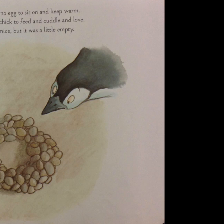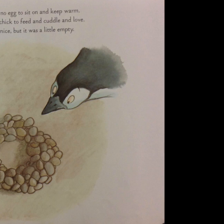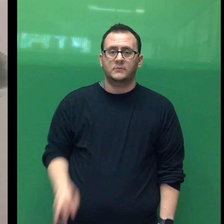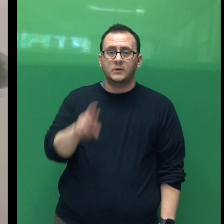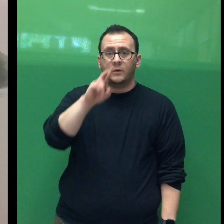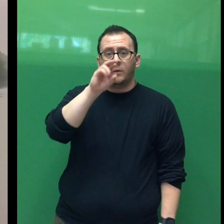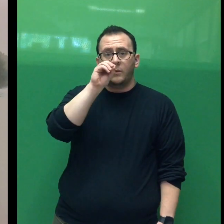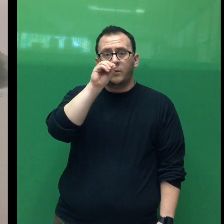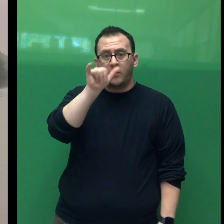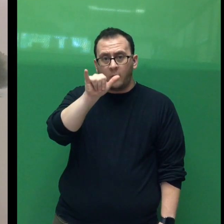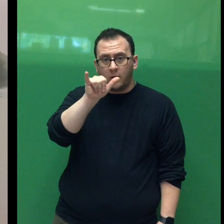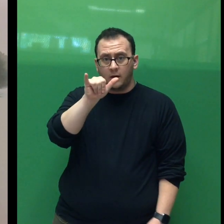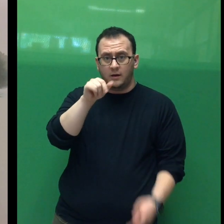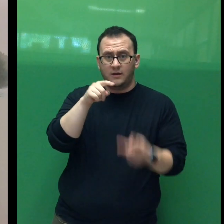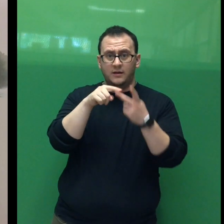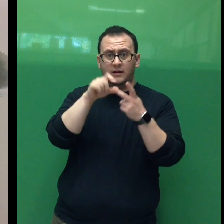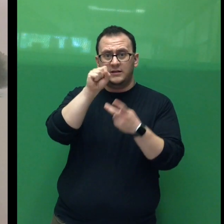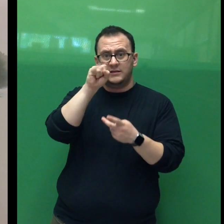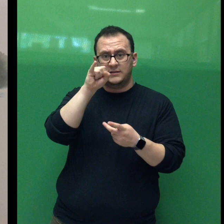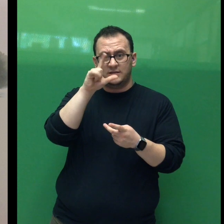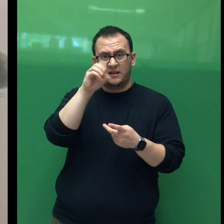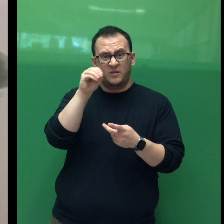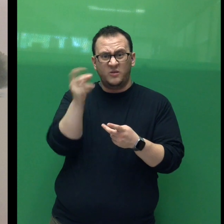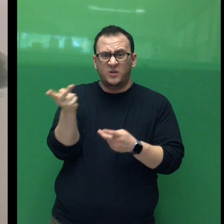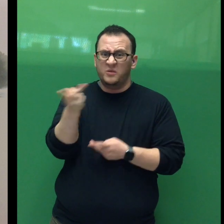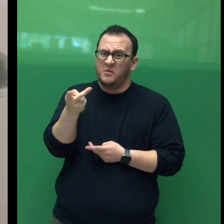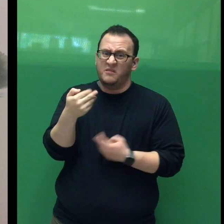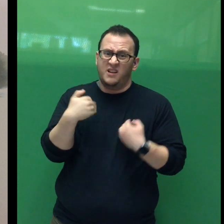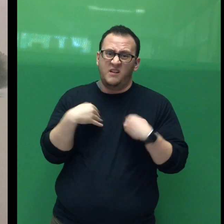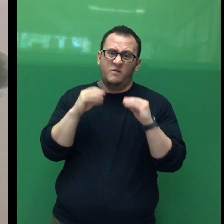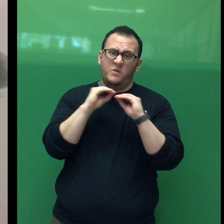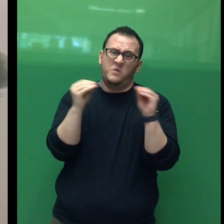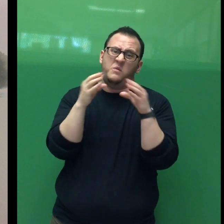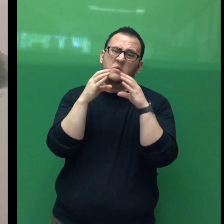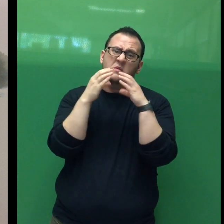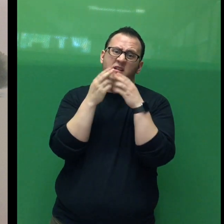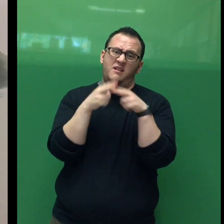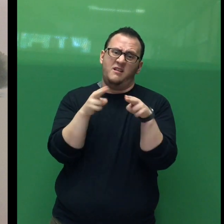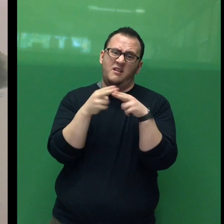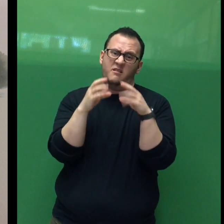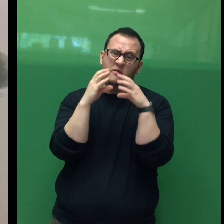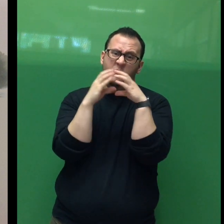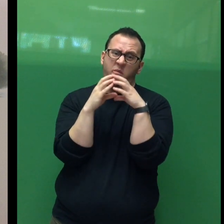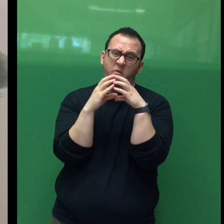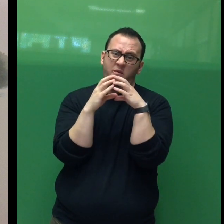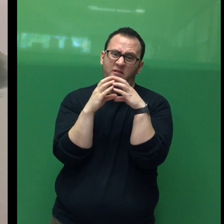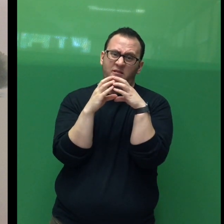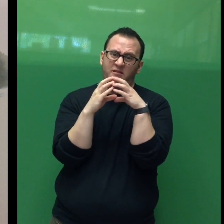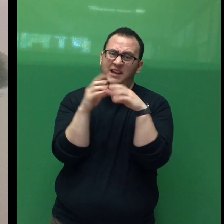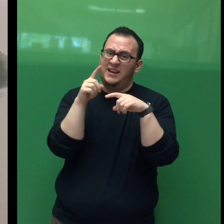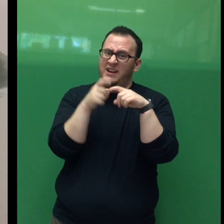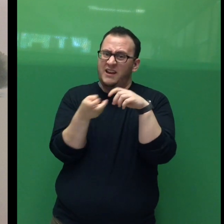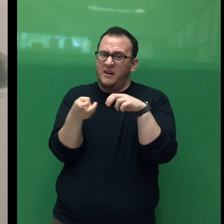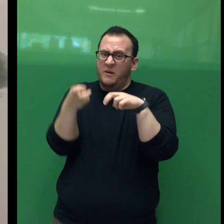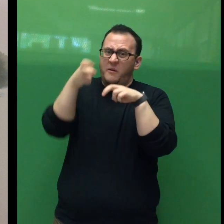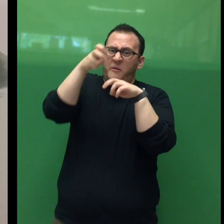The screen splits. On the left the previously described picture. On the right Linden signs using American Sign Language.]